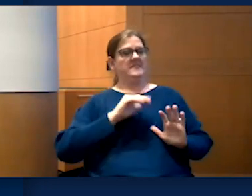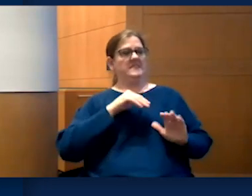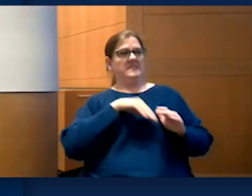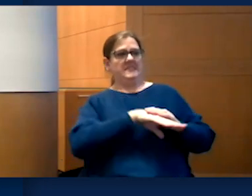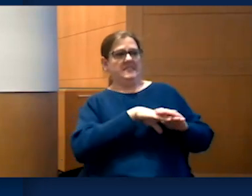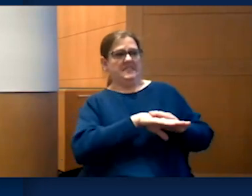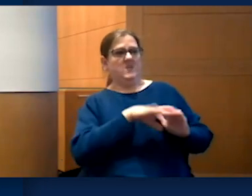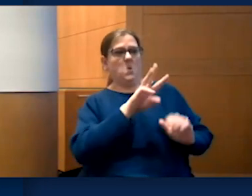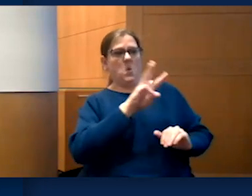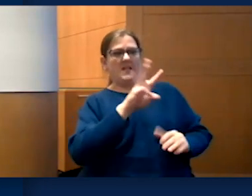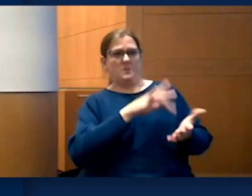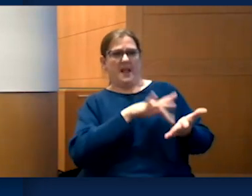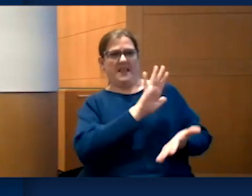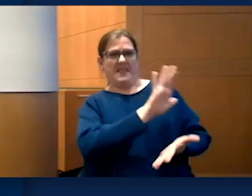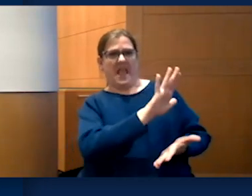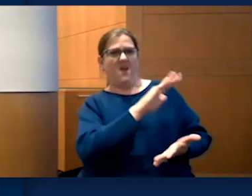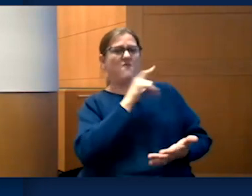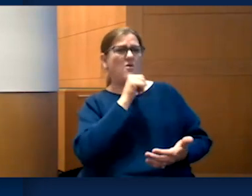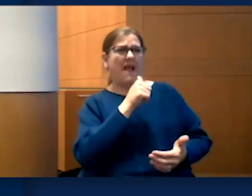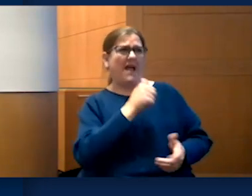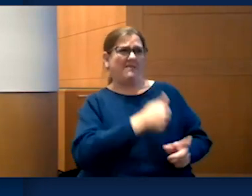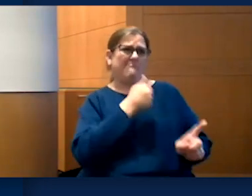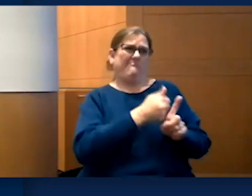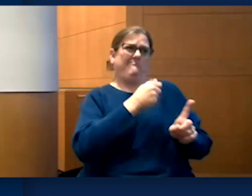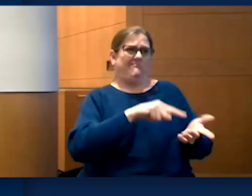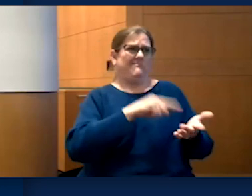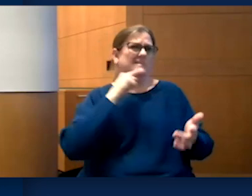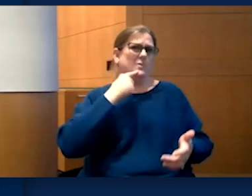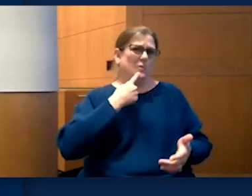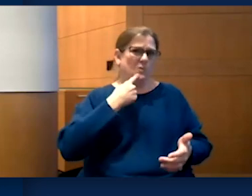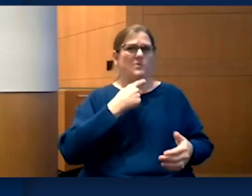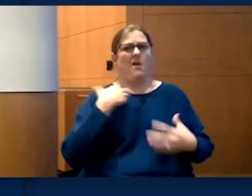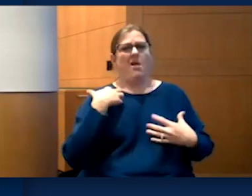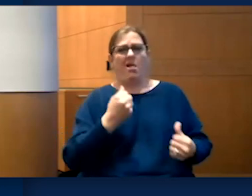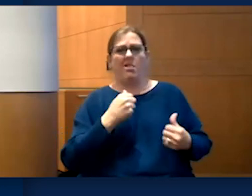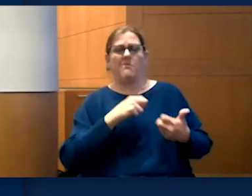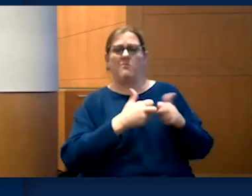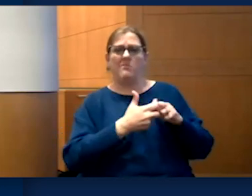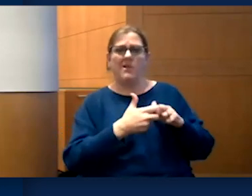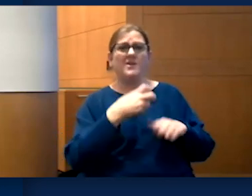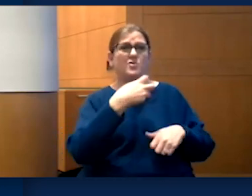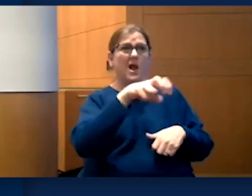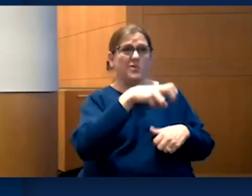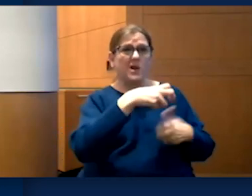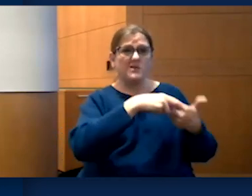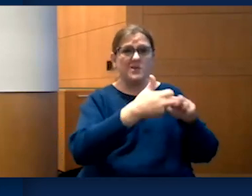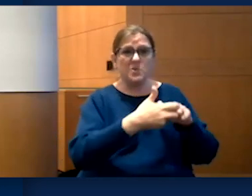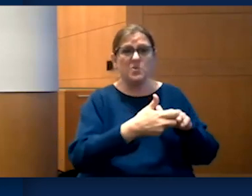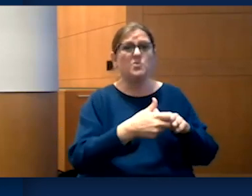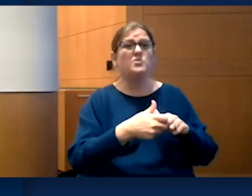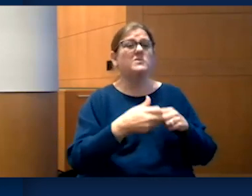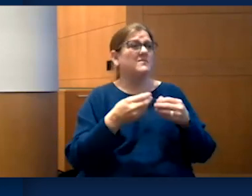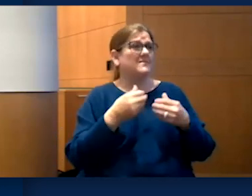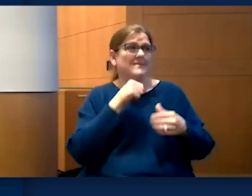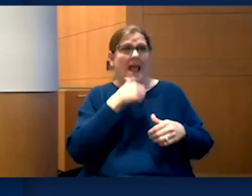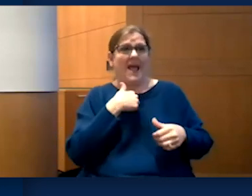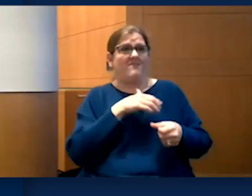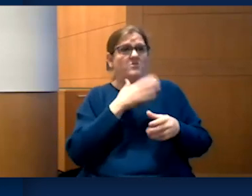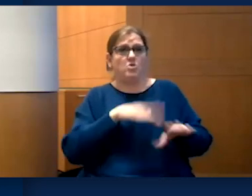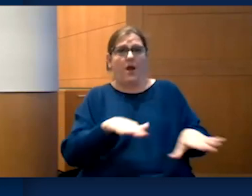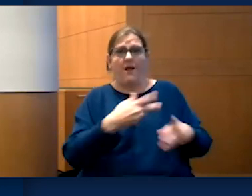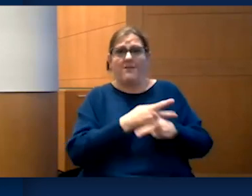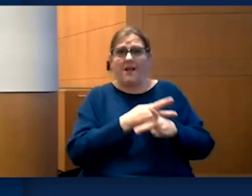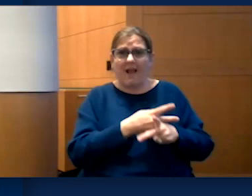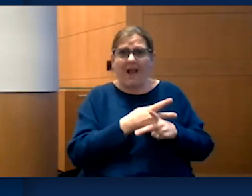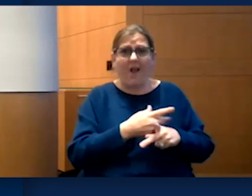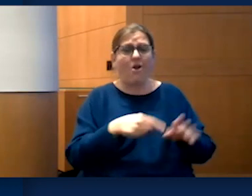We know that American Indians and Alaskan Natives site a number of barriers to cancer screening such as cultural reluctance to access Western medicine for non-acute health problems, transportation difficulties, lack of childcare, negative perception of health providers, long waits for appointments, poor patient-provider communication, provider time pressures, and an under-funded healthcare system.